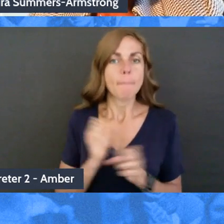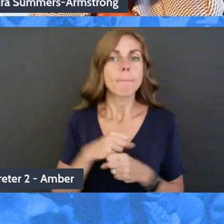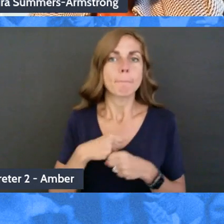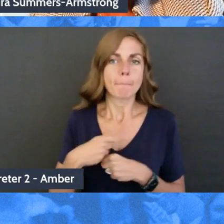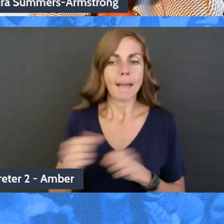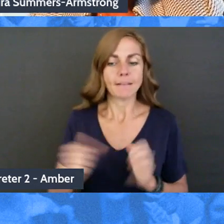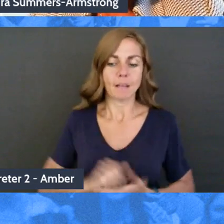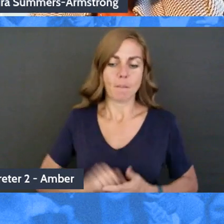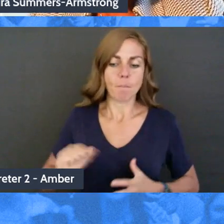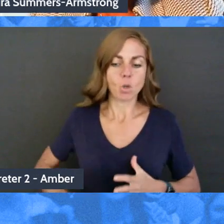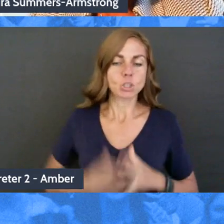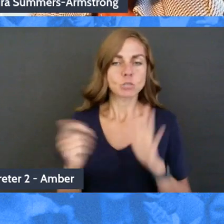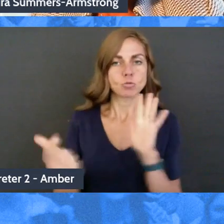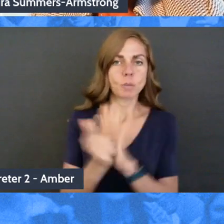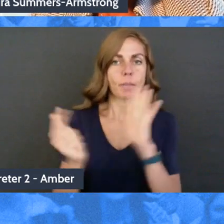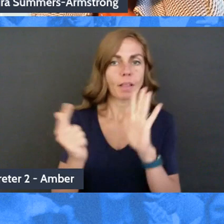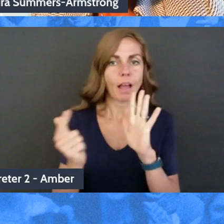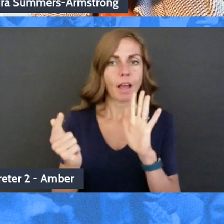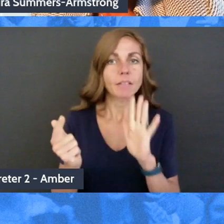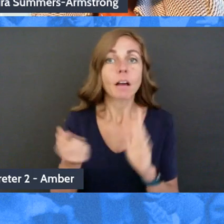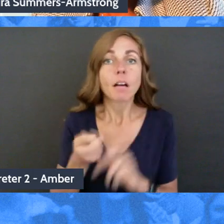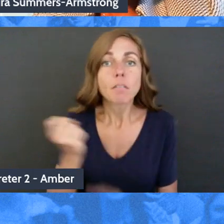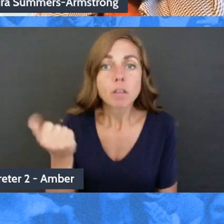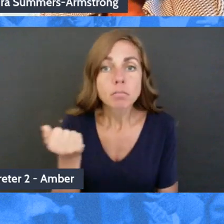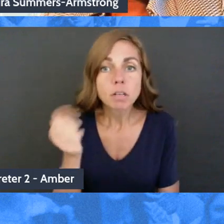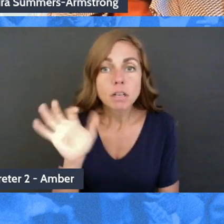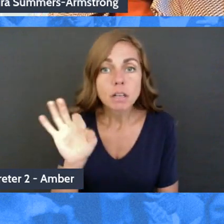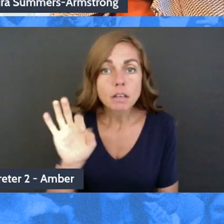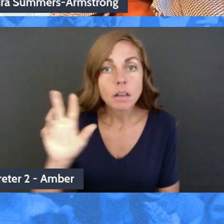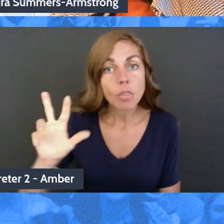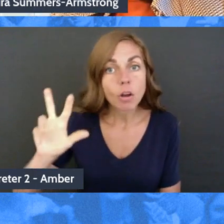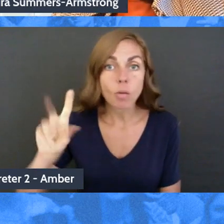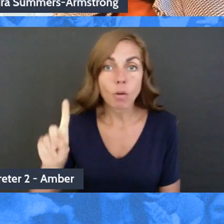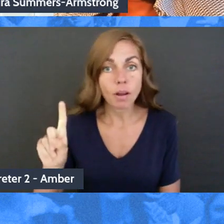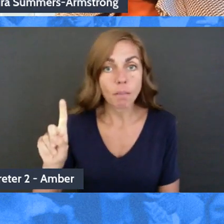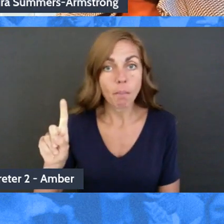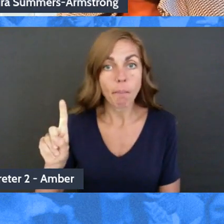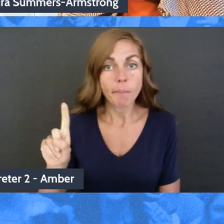So is from 1931 and if Roe V Wade were to be overturned,